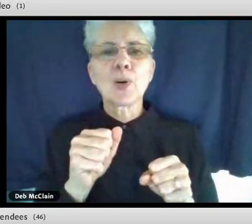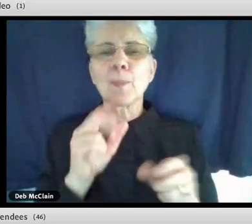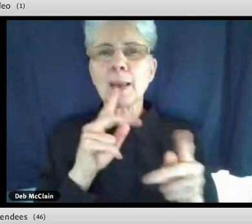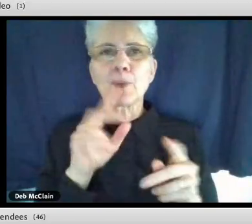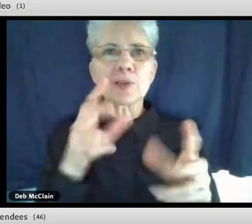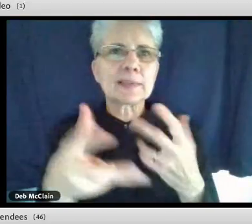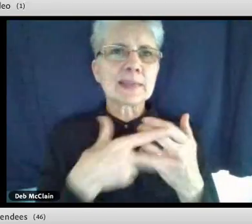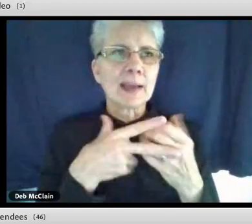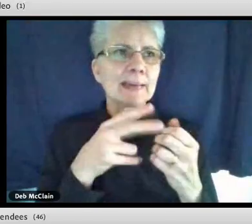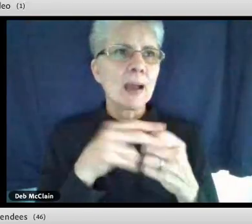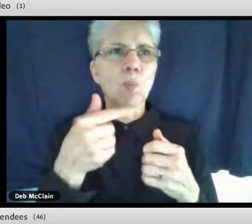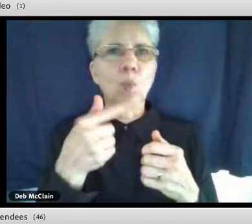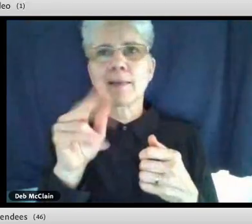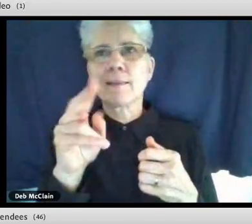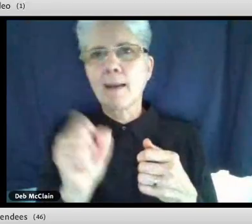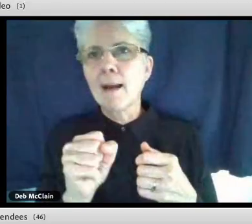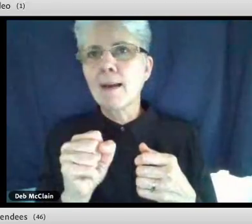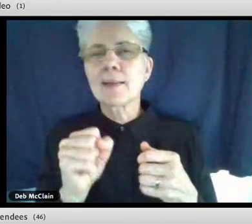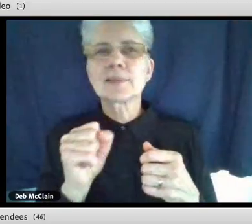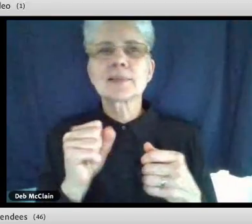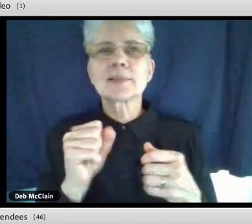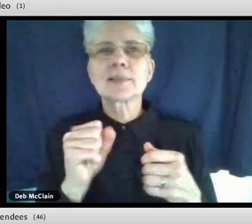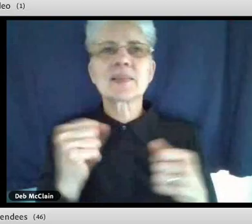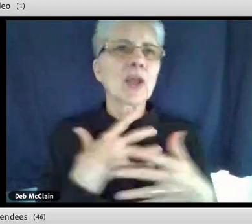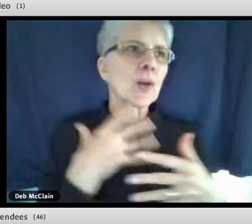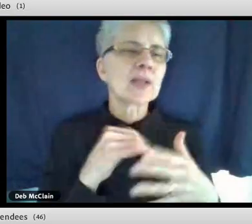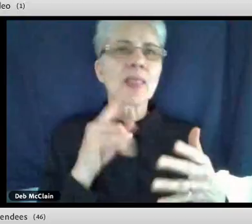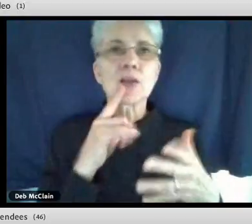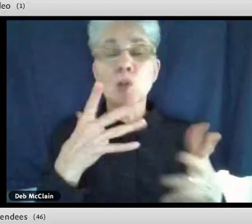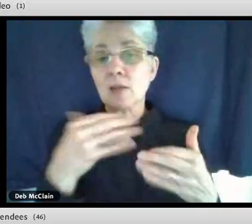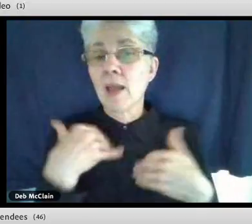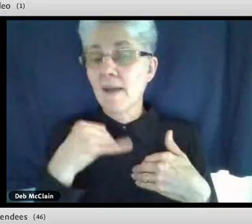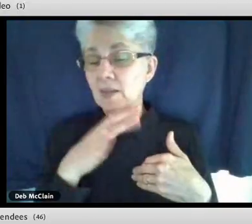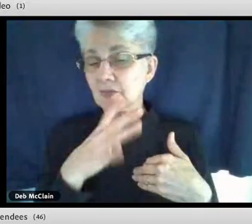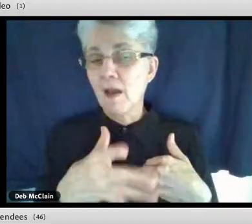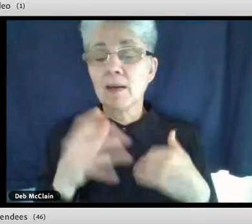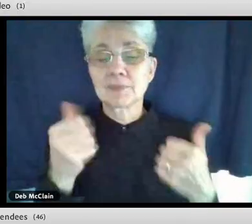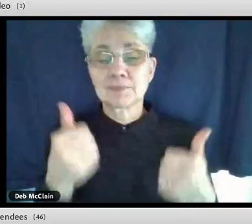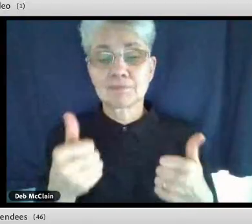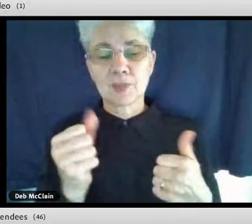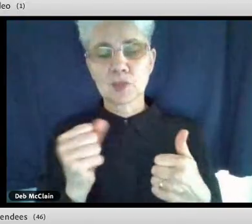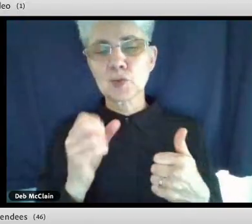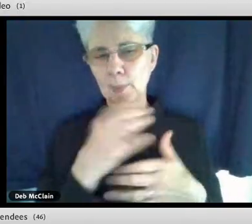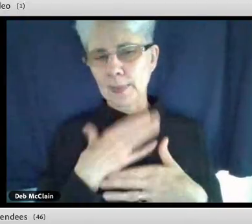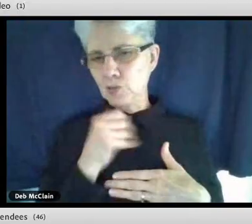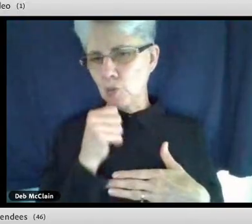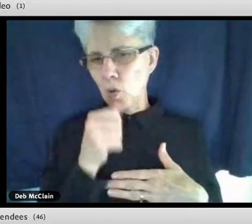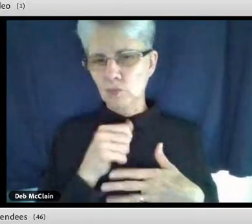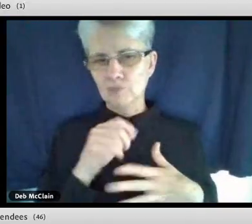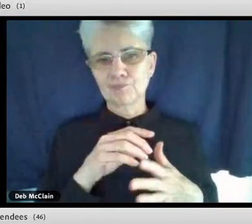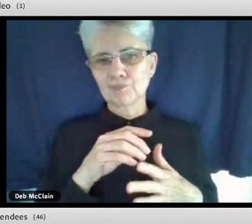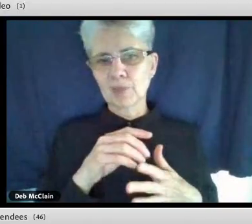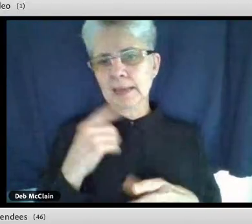and so please don't chastise yourself for having these fears. So how are some ways that you can deal with this?